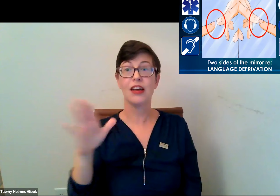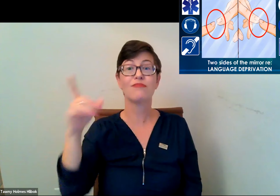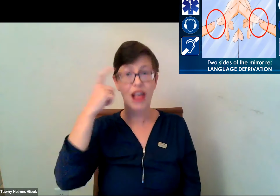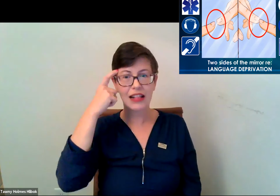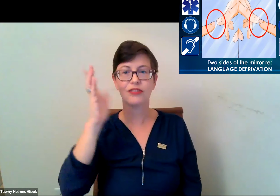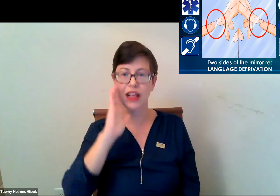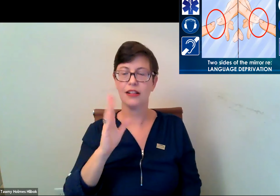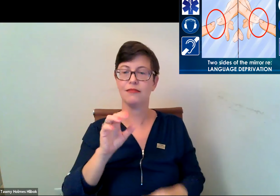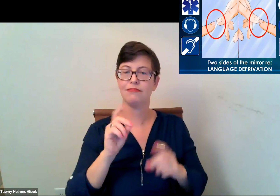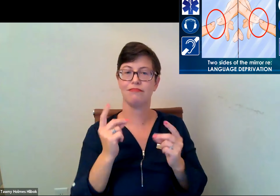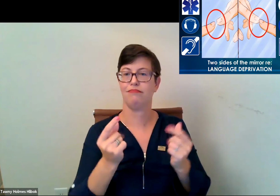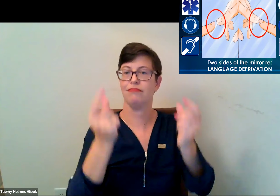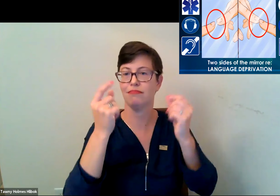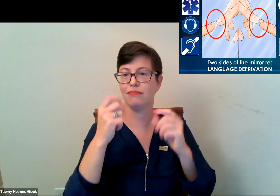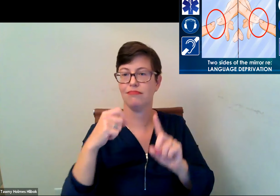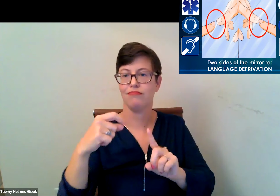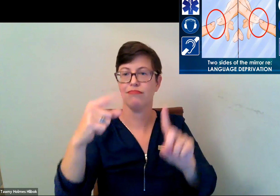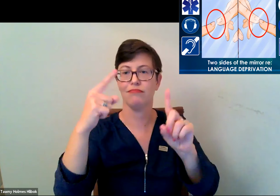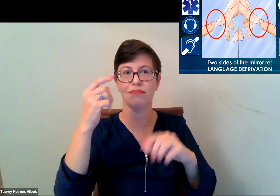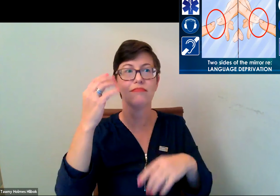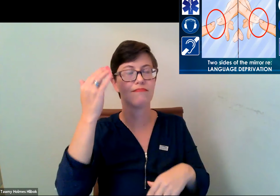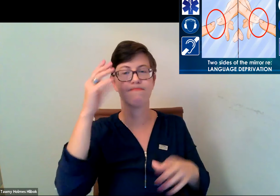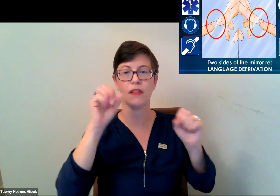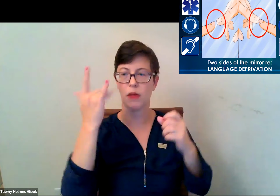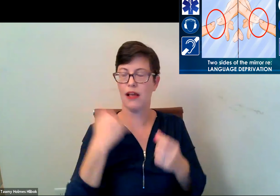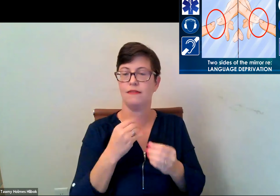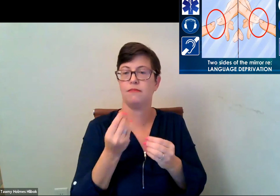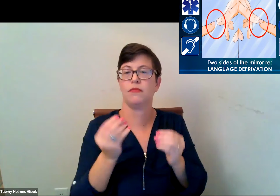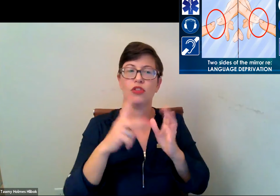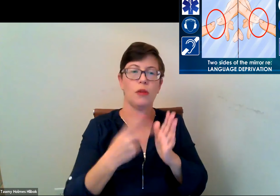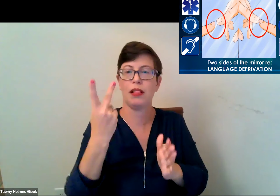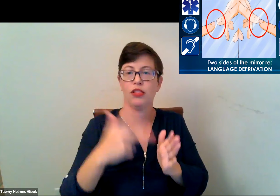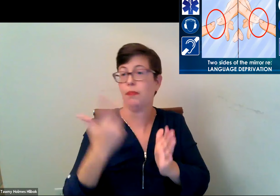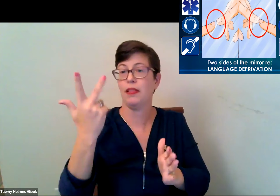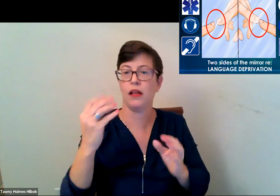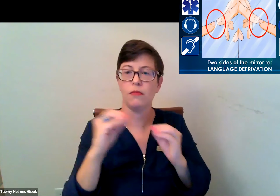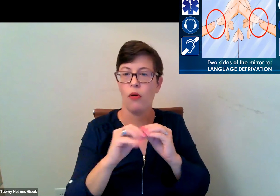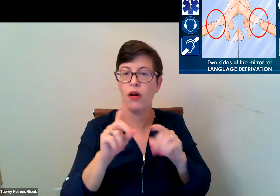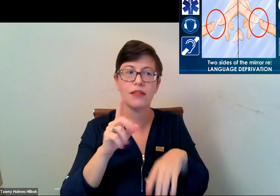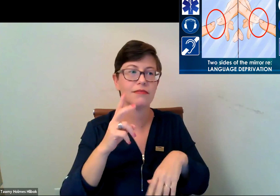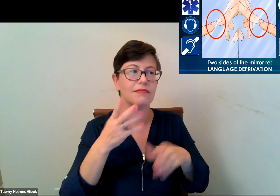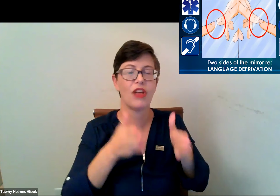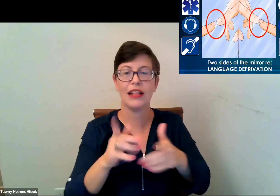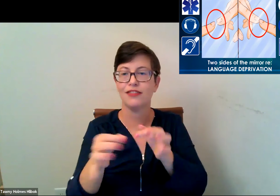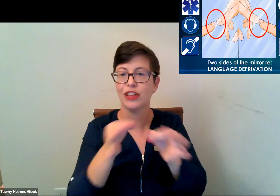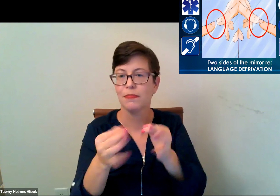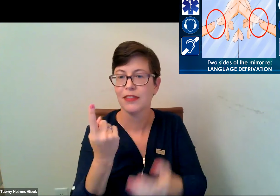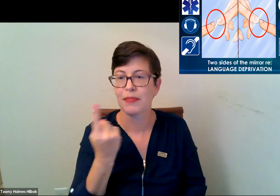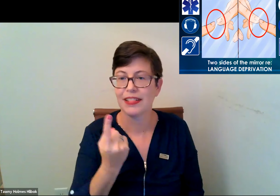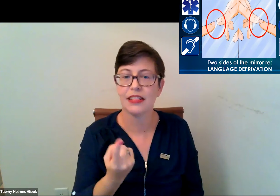three and four many different languages, because at that young age is when that brain is ready and facile enough to learn two and three different languages.